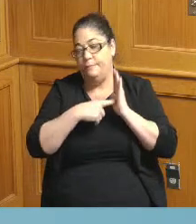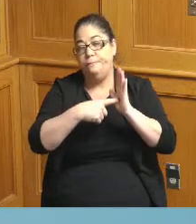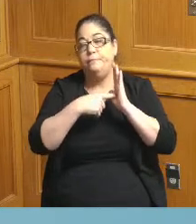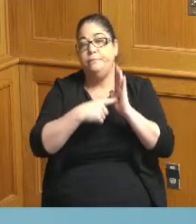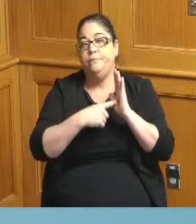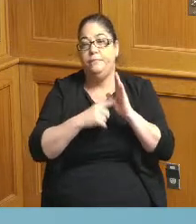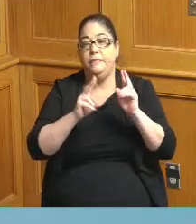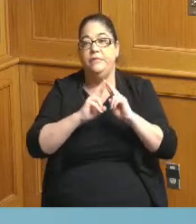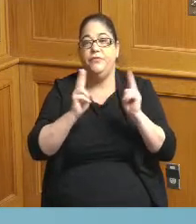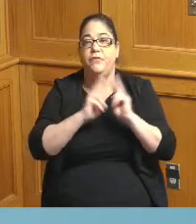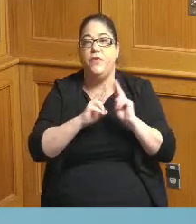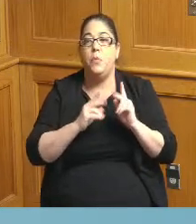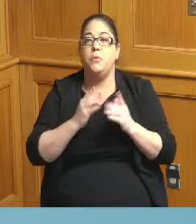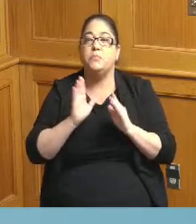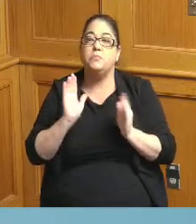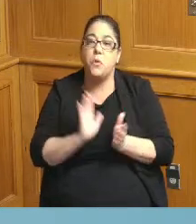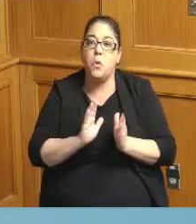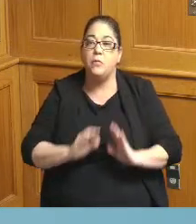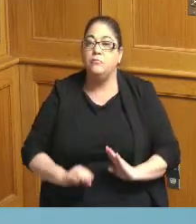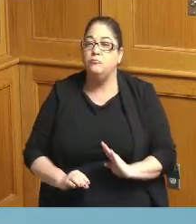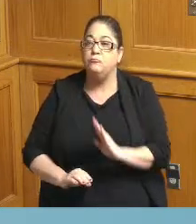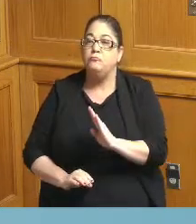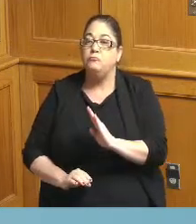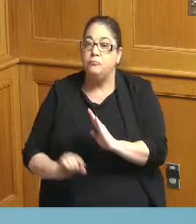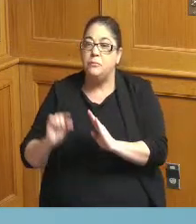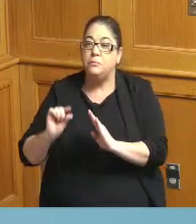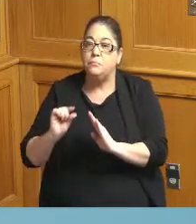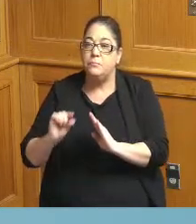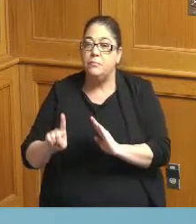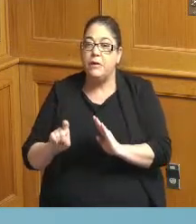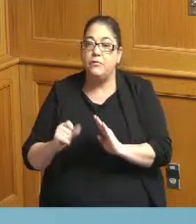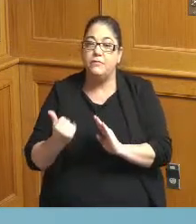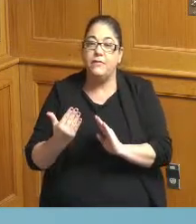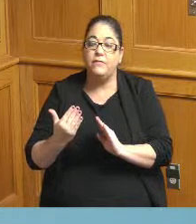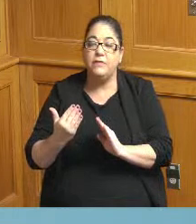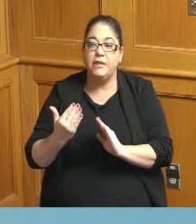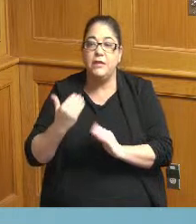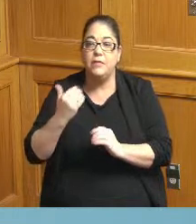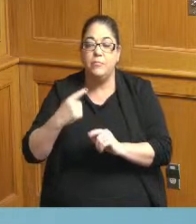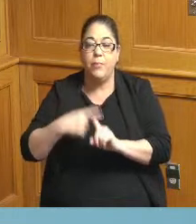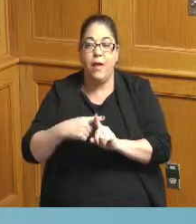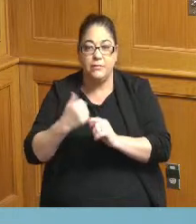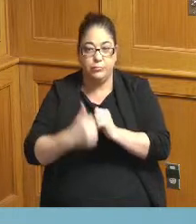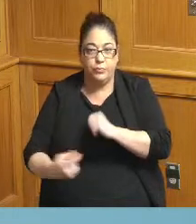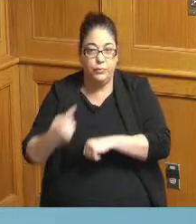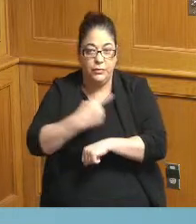very very slight increase in Covid cases we are at 115 cases per day that's a seven day rolling